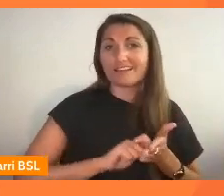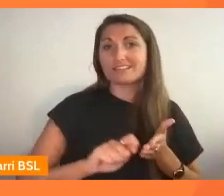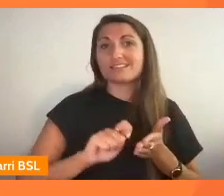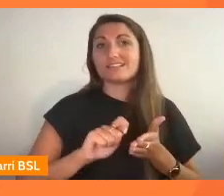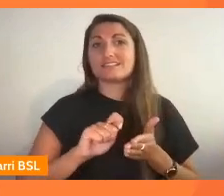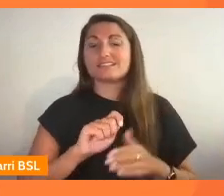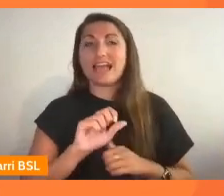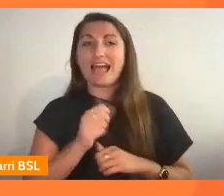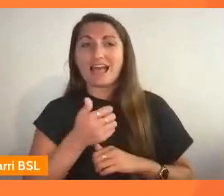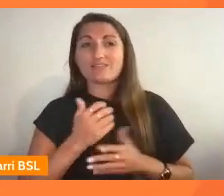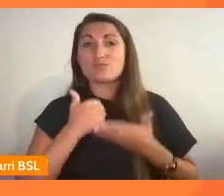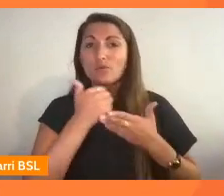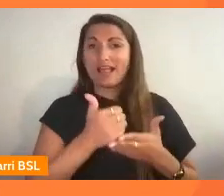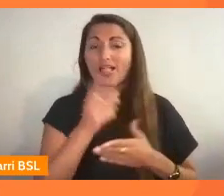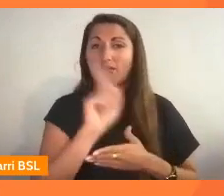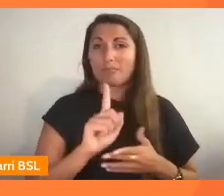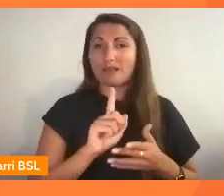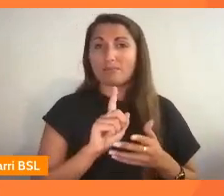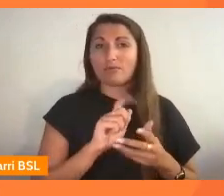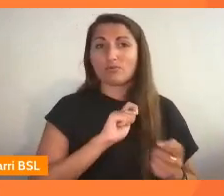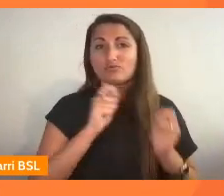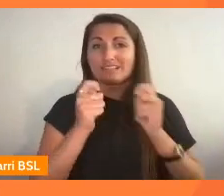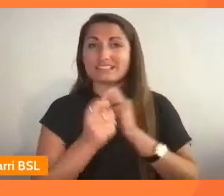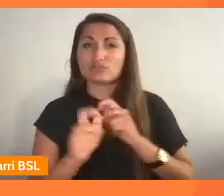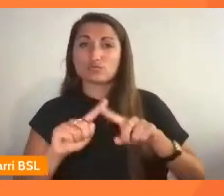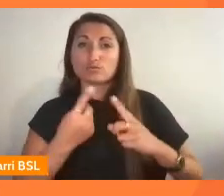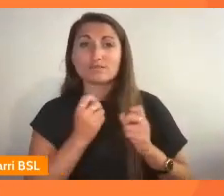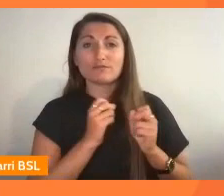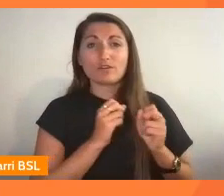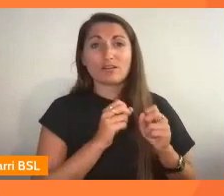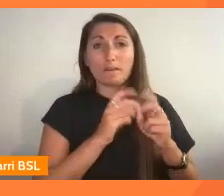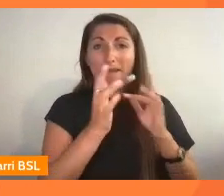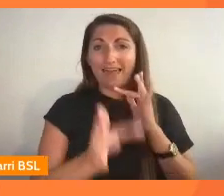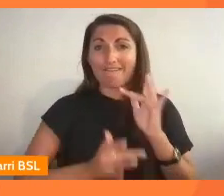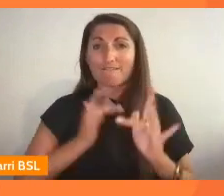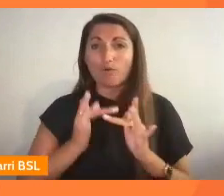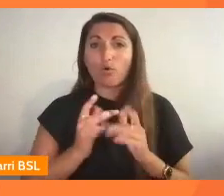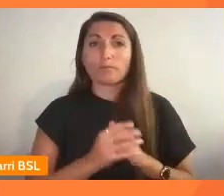across-platform and pivot where necessary.